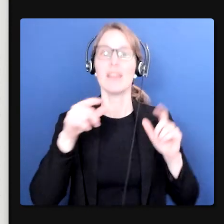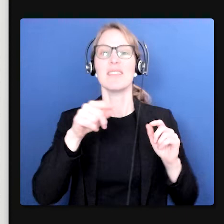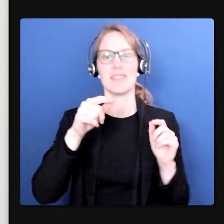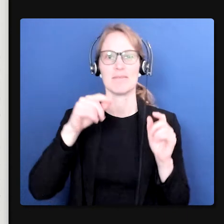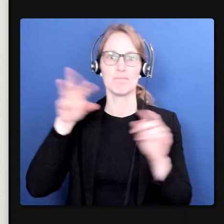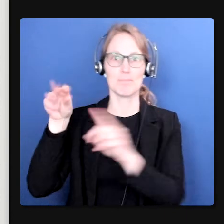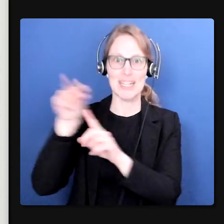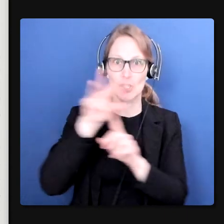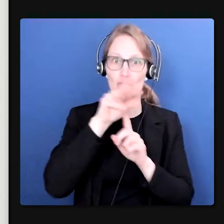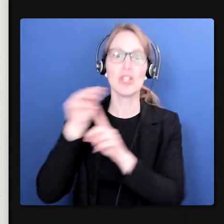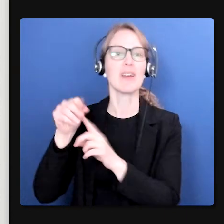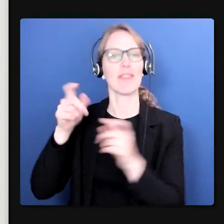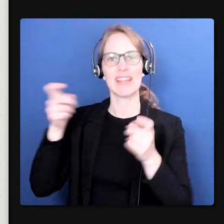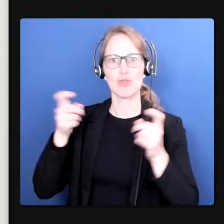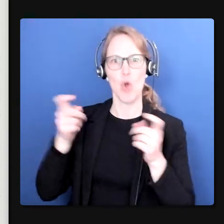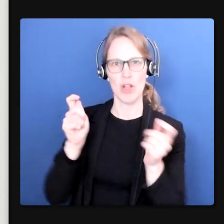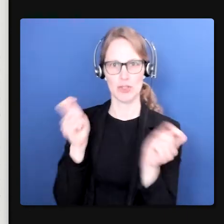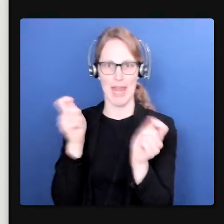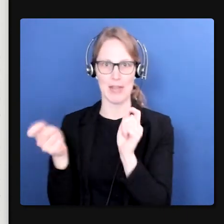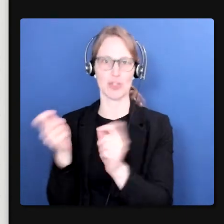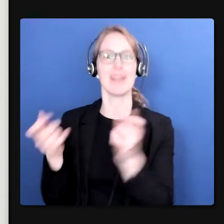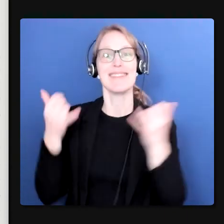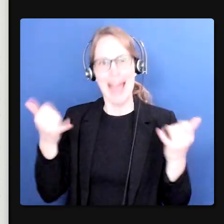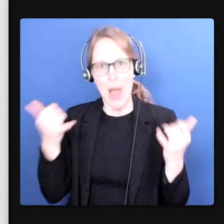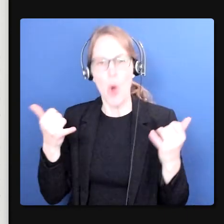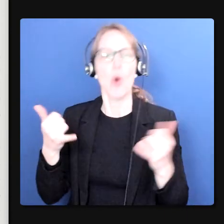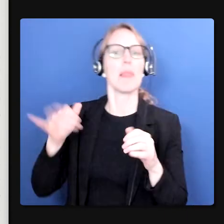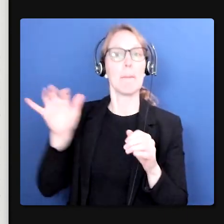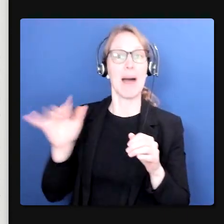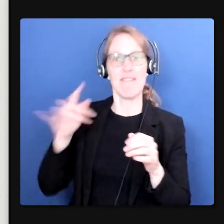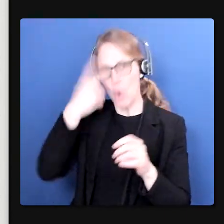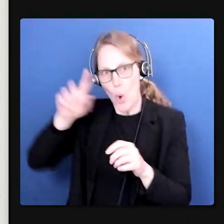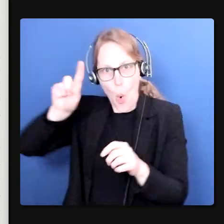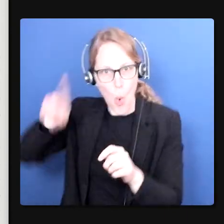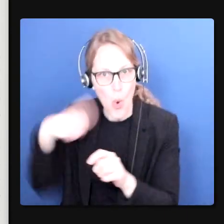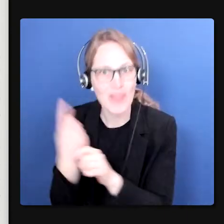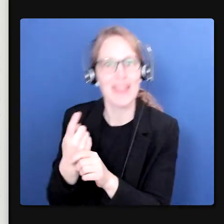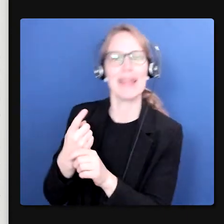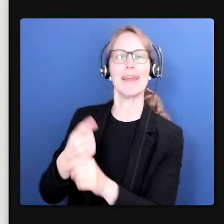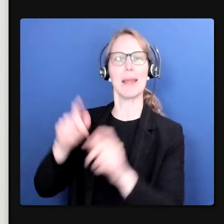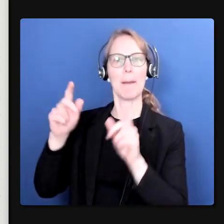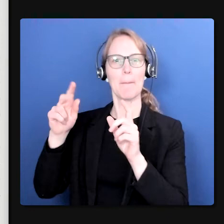the controls are adjusted to reduce the number of buttons to the ones needed for taking a photo.